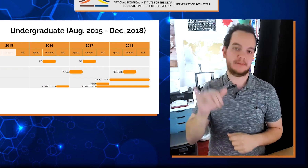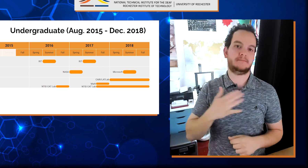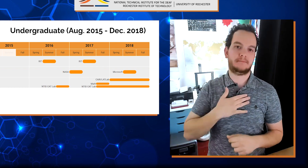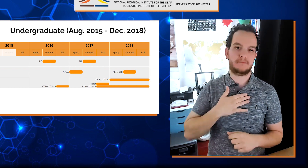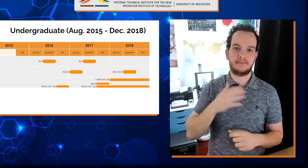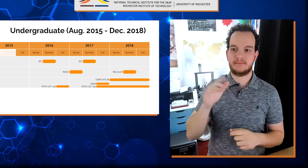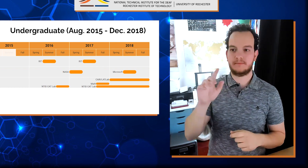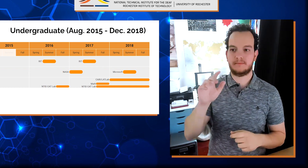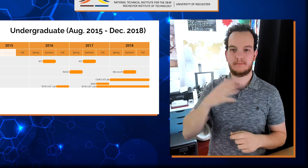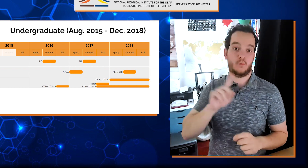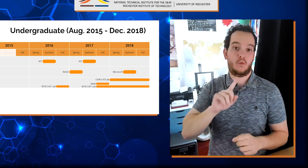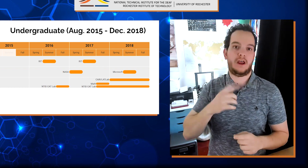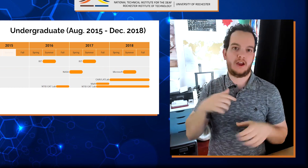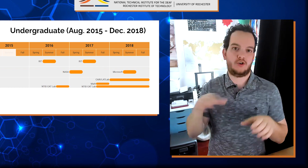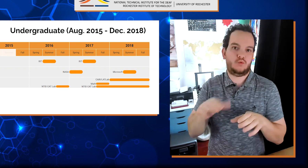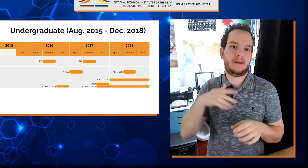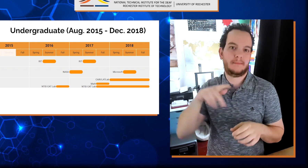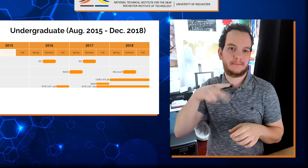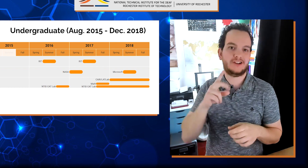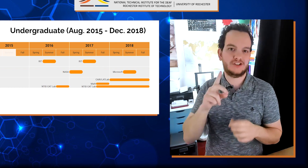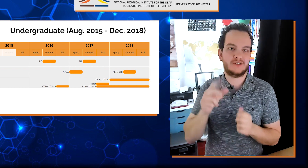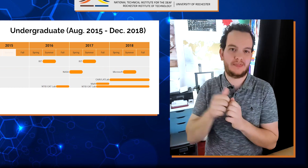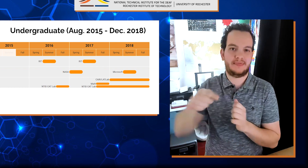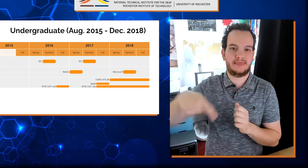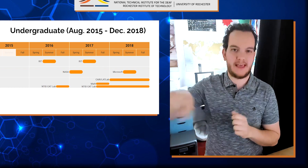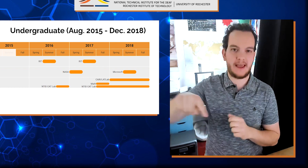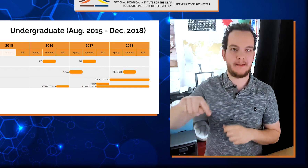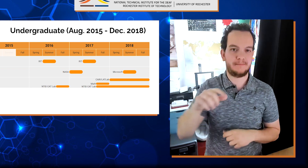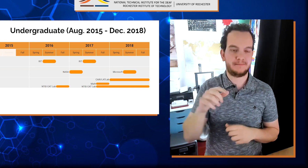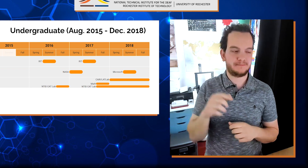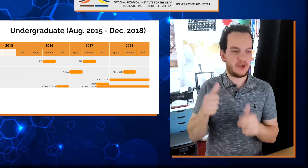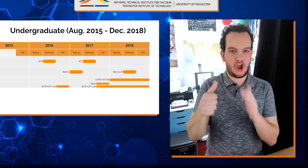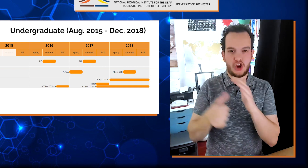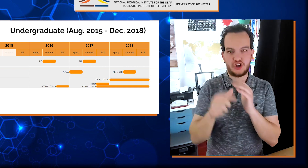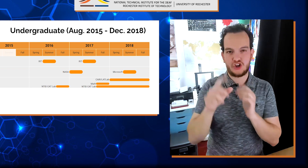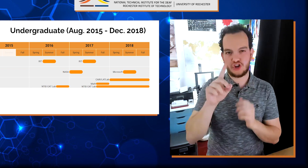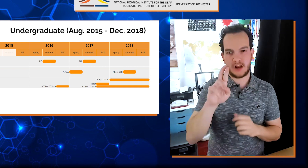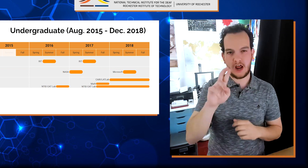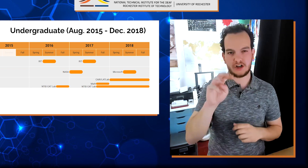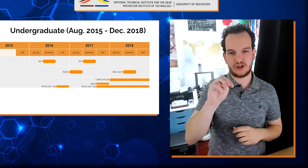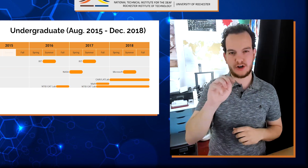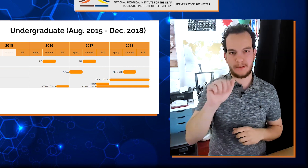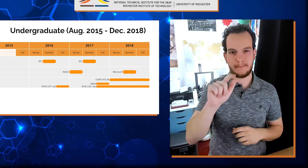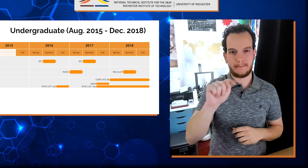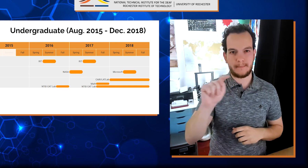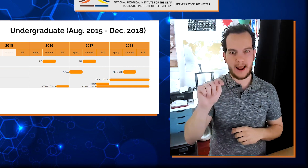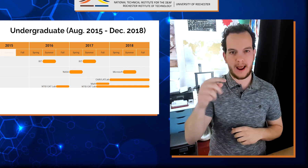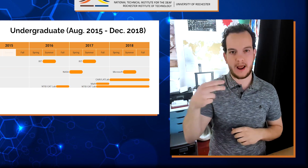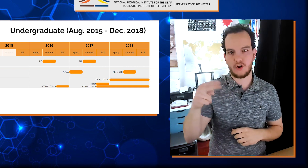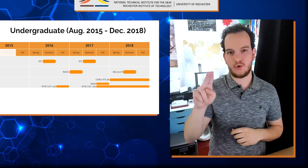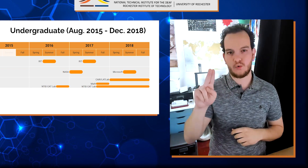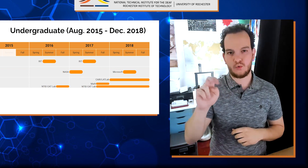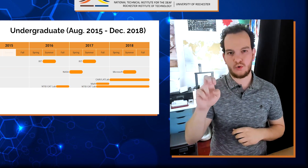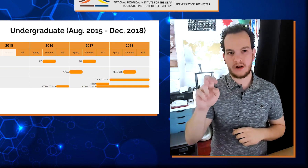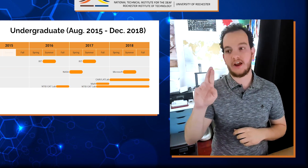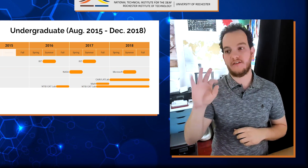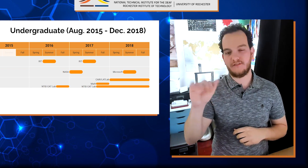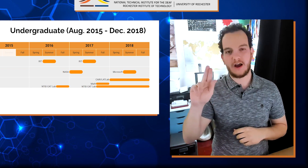And so I joined the CAIR Lab, and that's where I also did my Ph.D. work